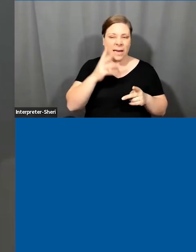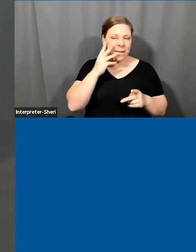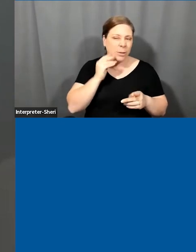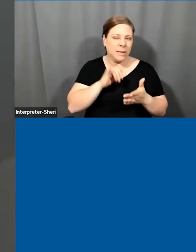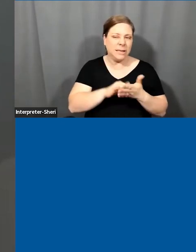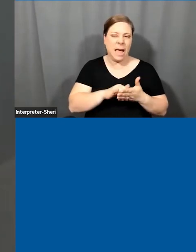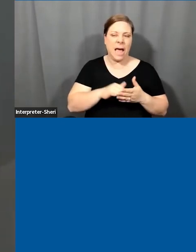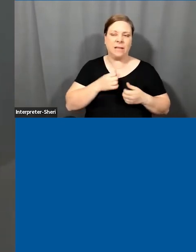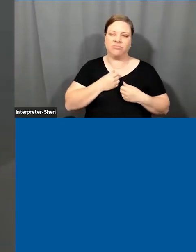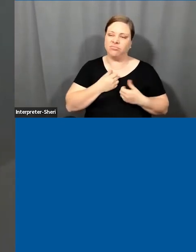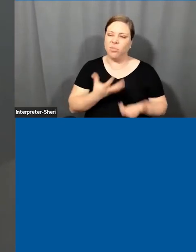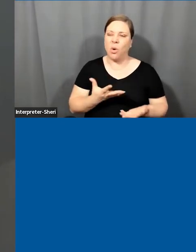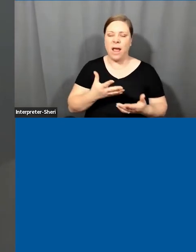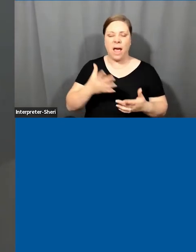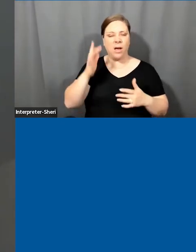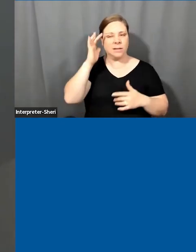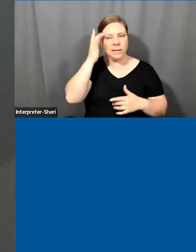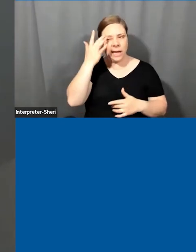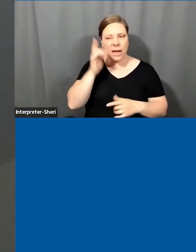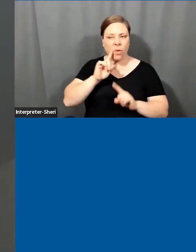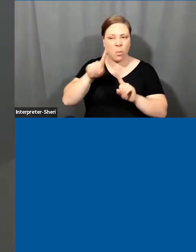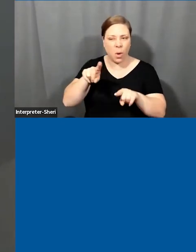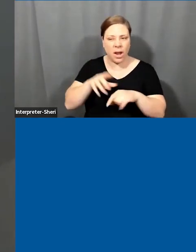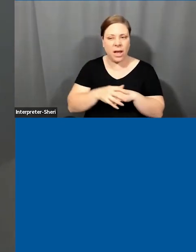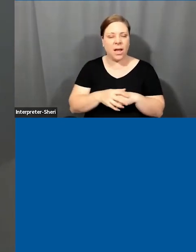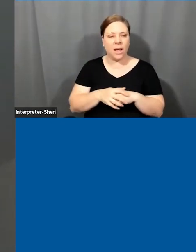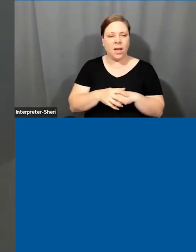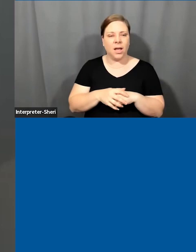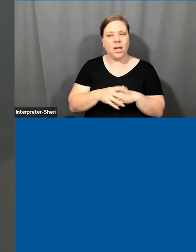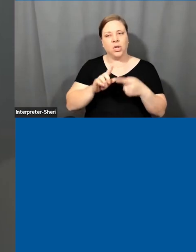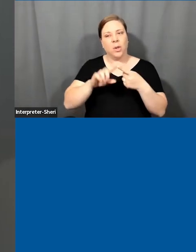So if you see it, you report it, share it on Twitter,